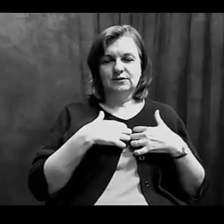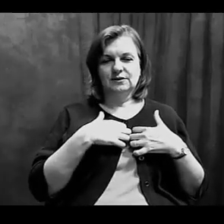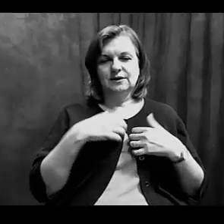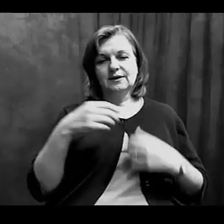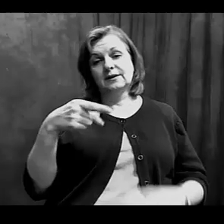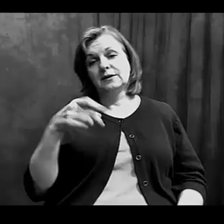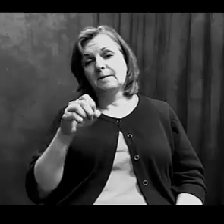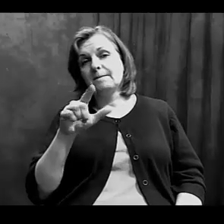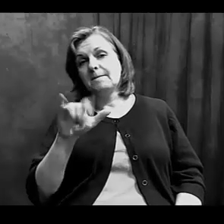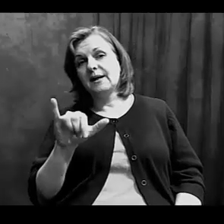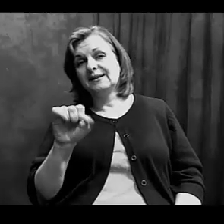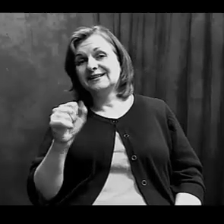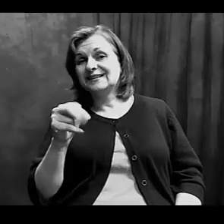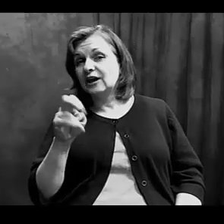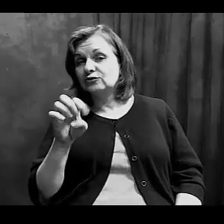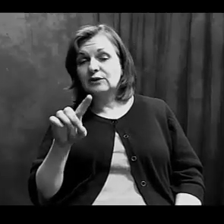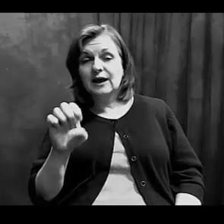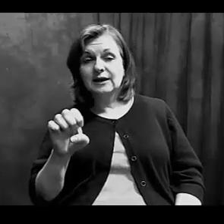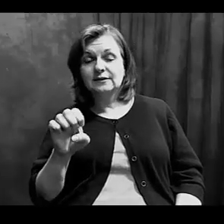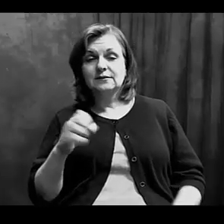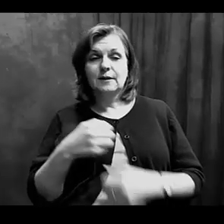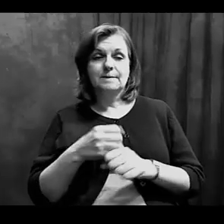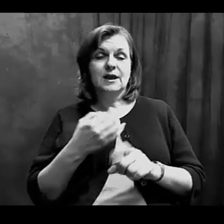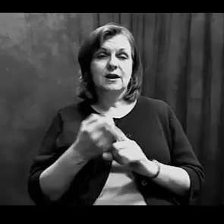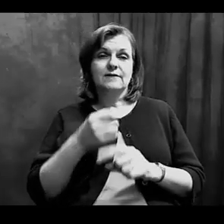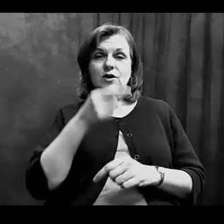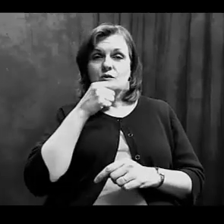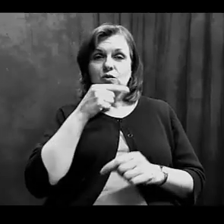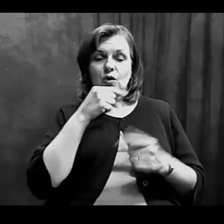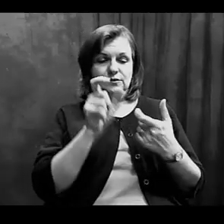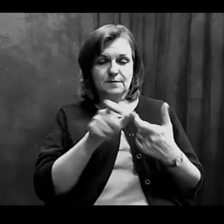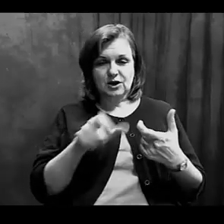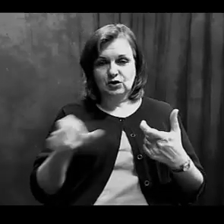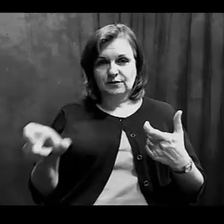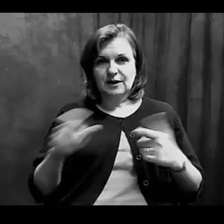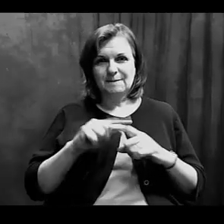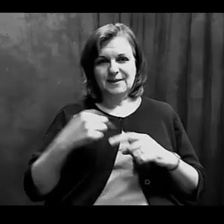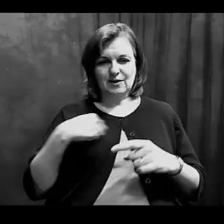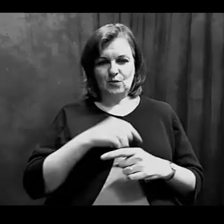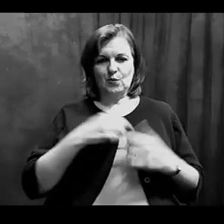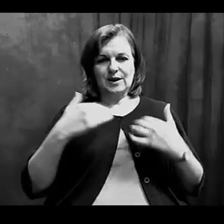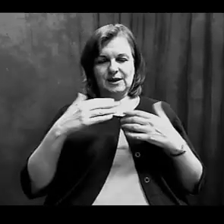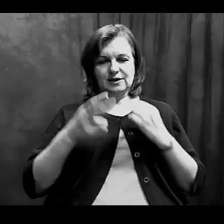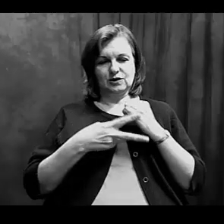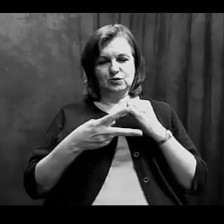the other characteristics are the same it's a polysaccharide and it's made of glucose